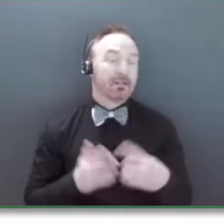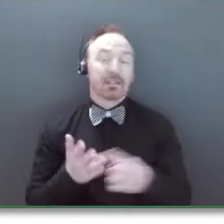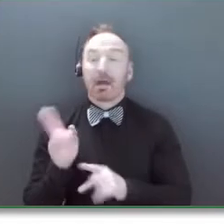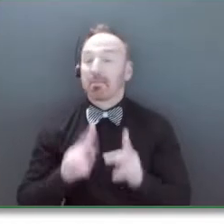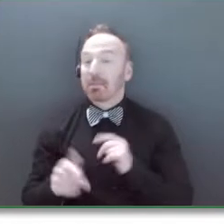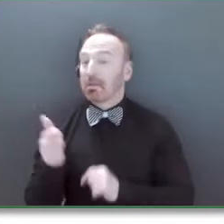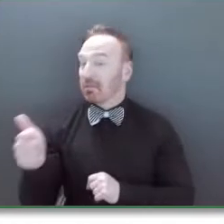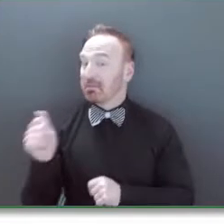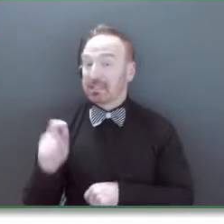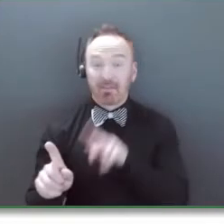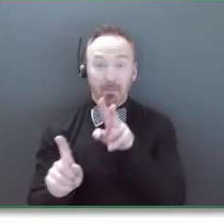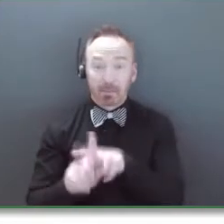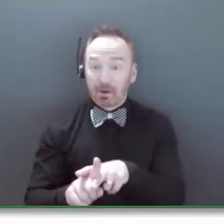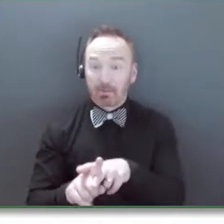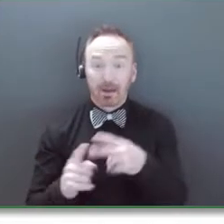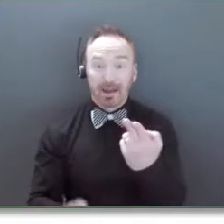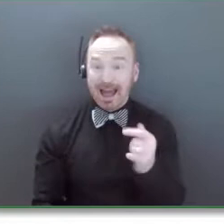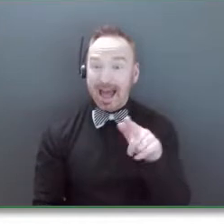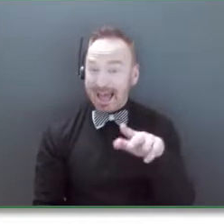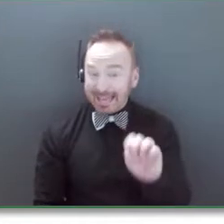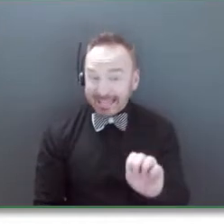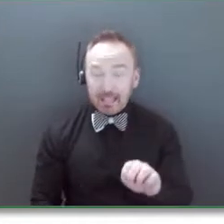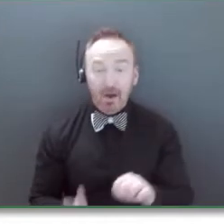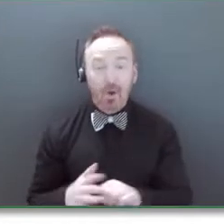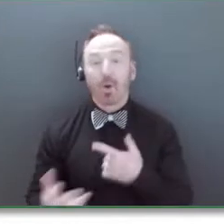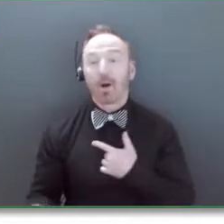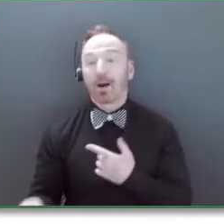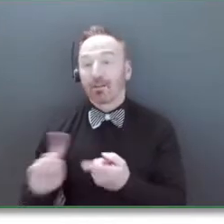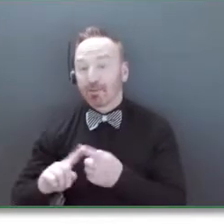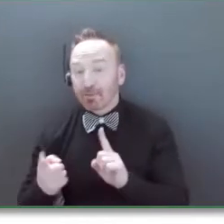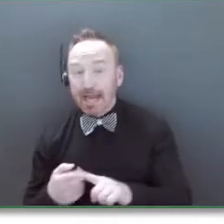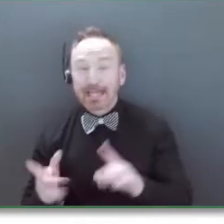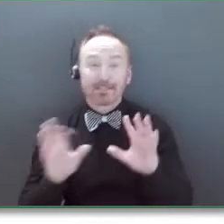family as their sherpas which is what we effectually or how we affectionately